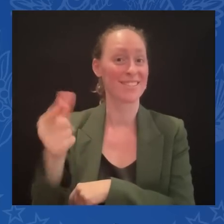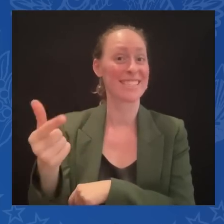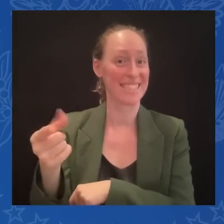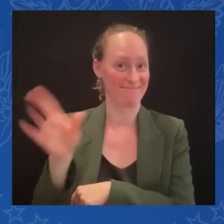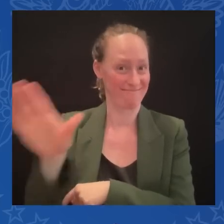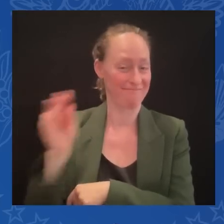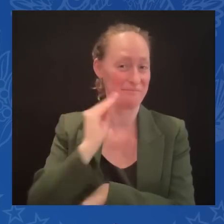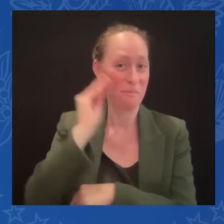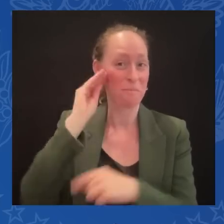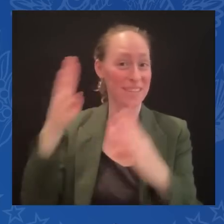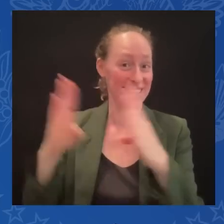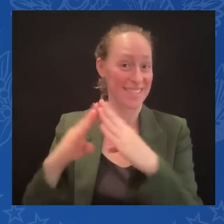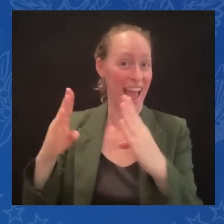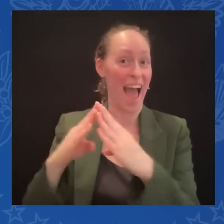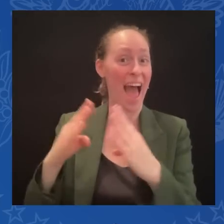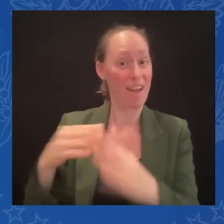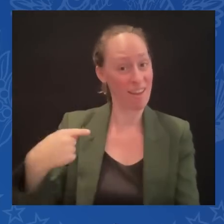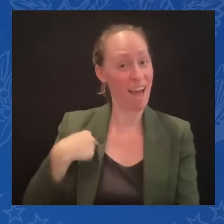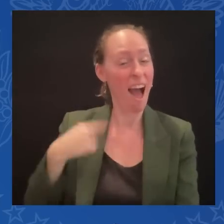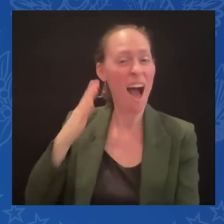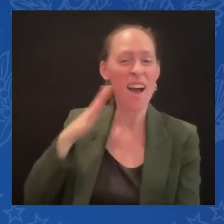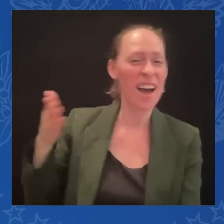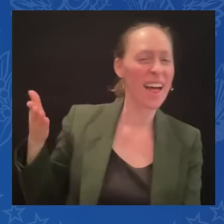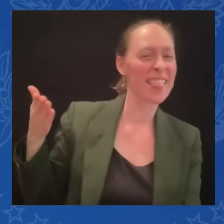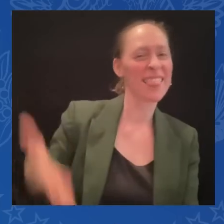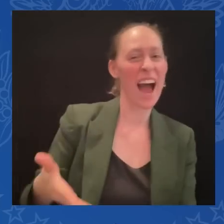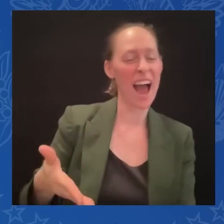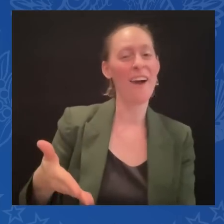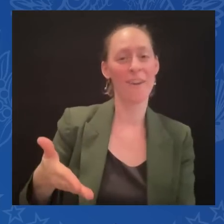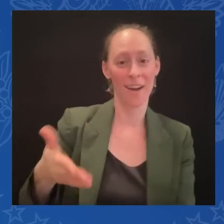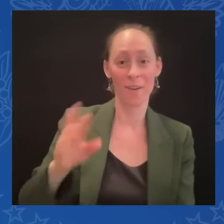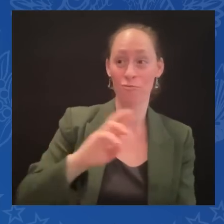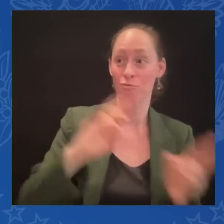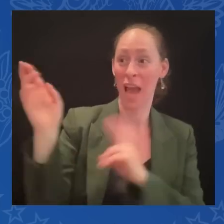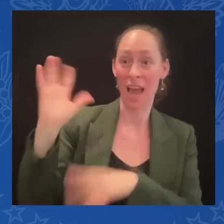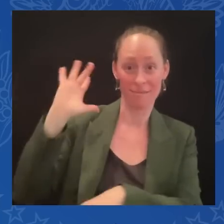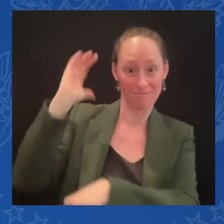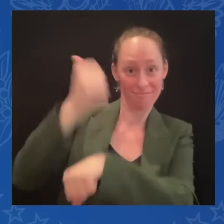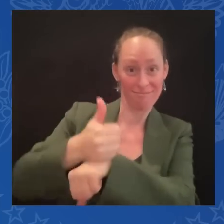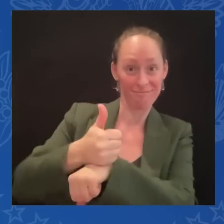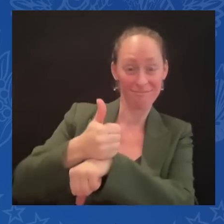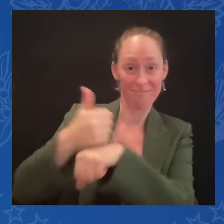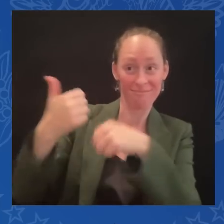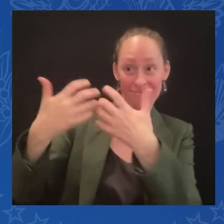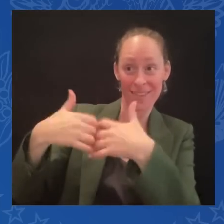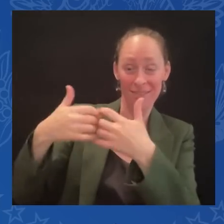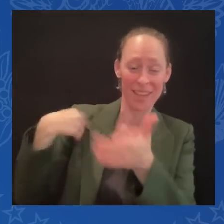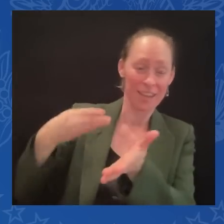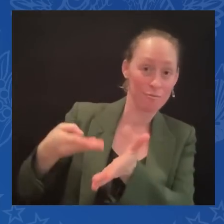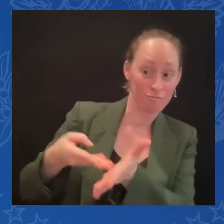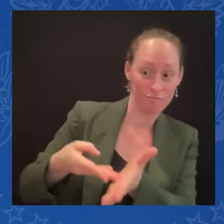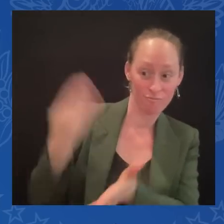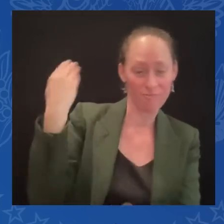Look, and just today the Department of Energy announced new incentives for companies to bring solar power